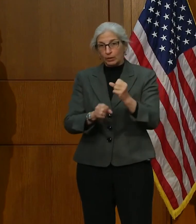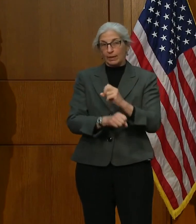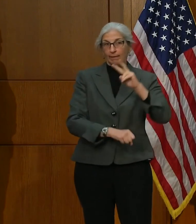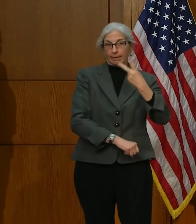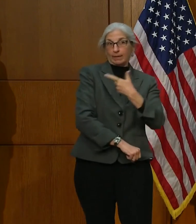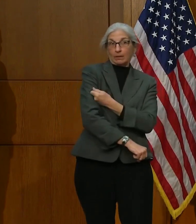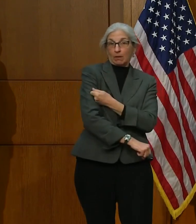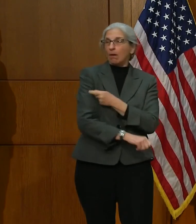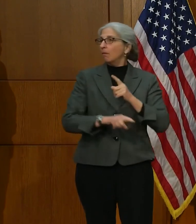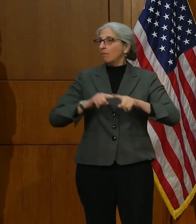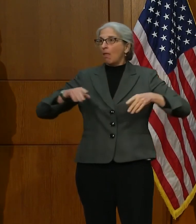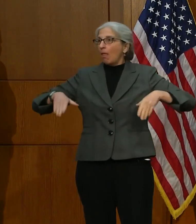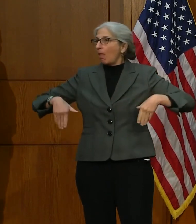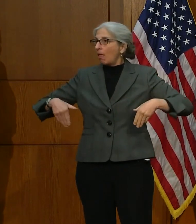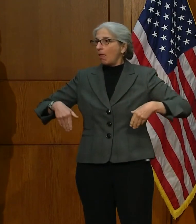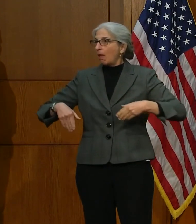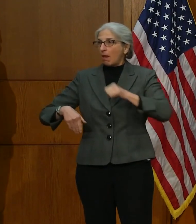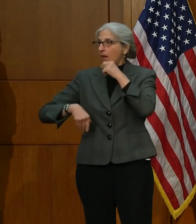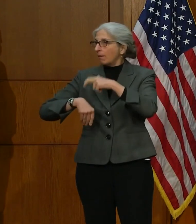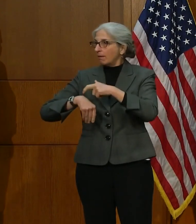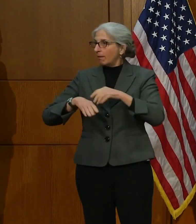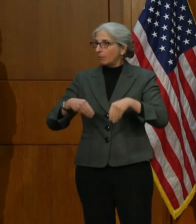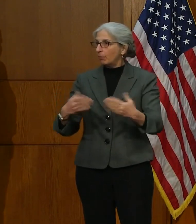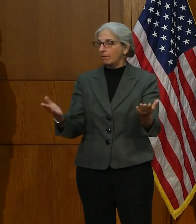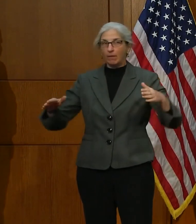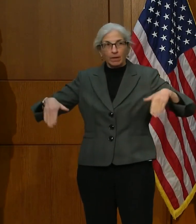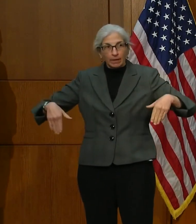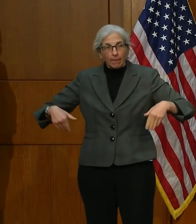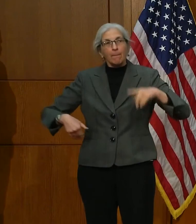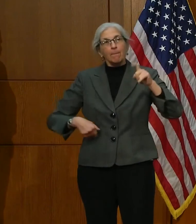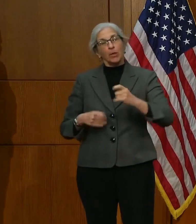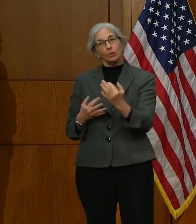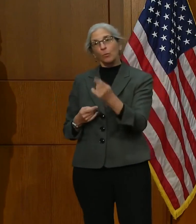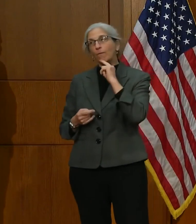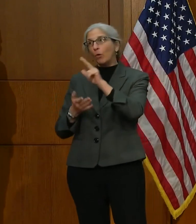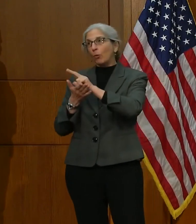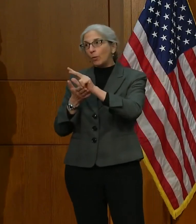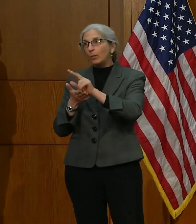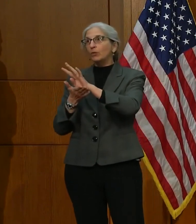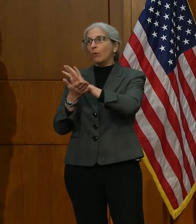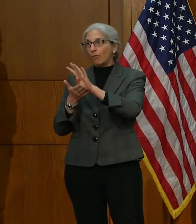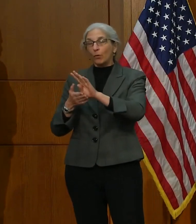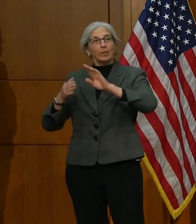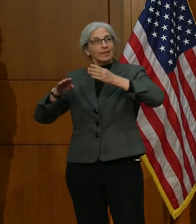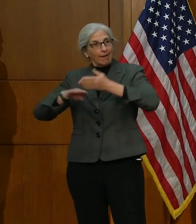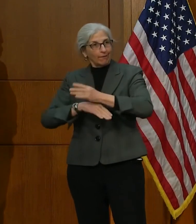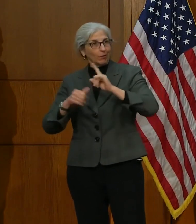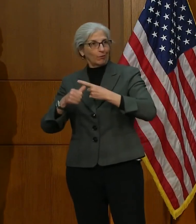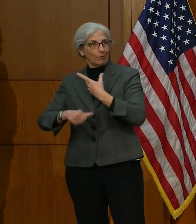SOMEBODY WHO SHOULD BE GETTING A SECOND DOSE, BUT THEY CAN'T ACTUALLY BE GIVEN UNTIL THREE